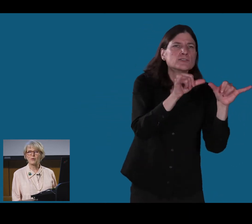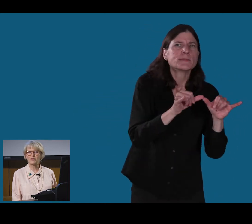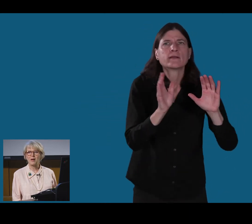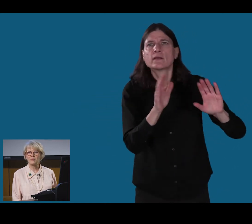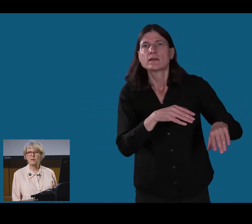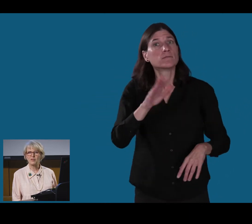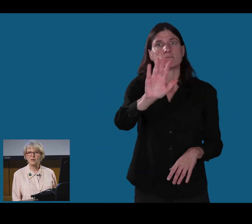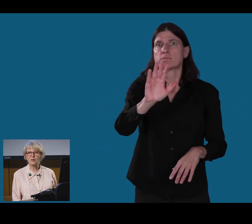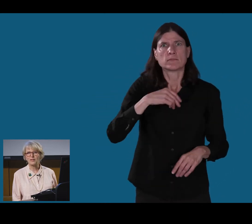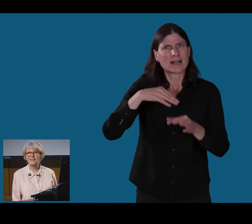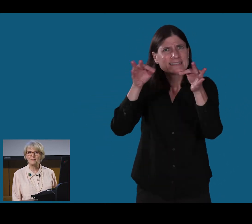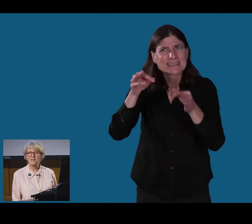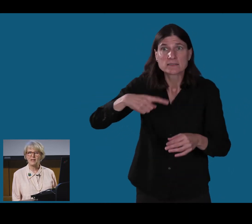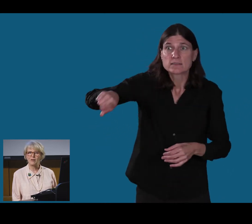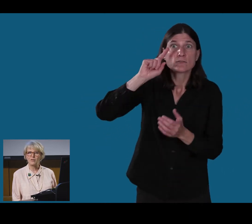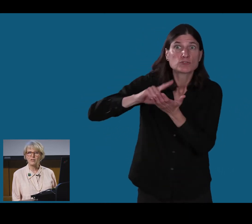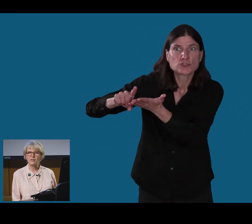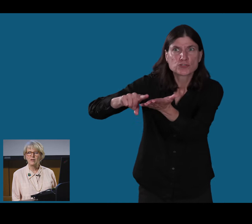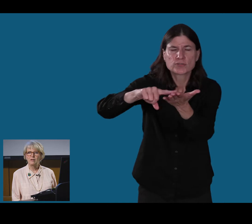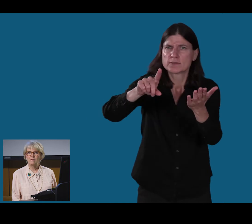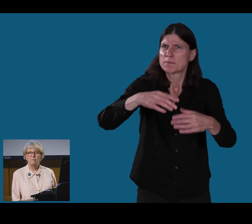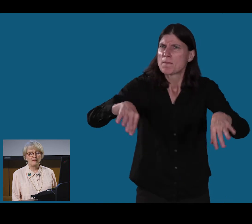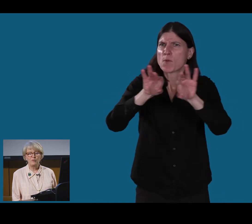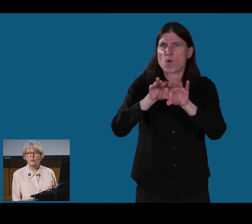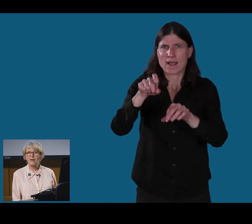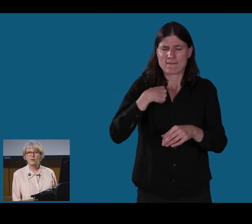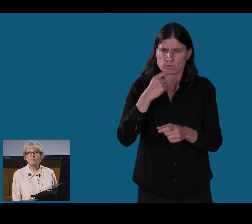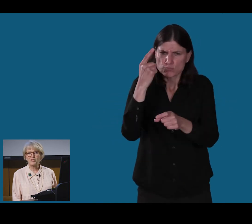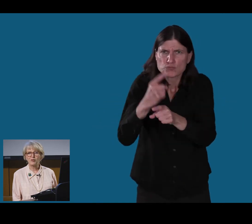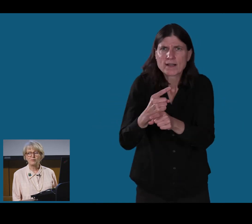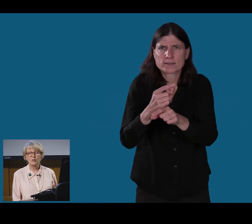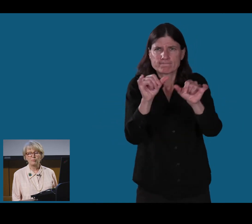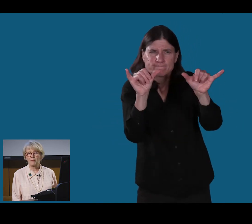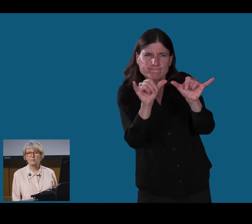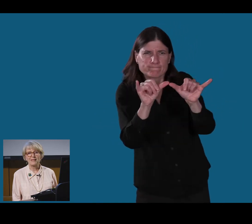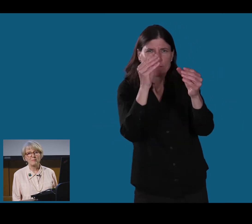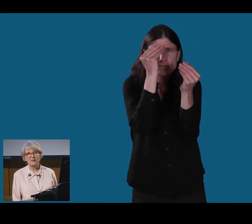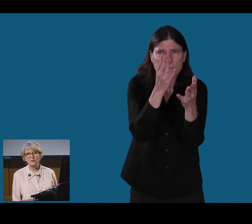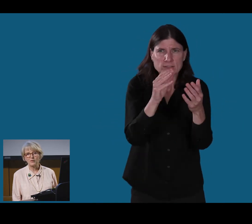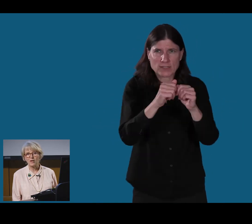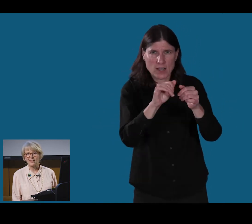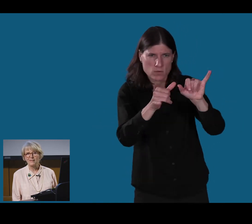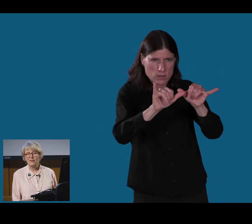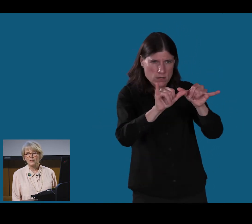all the time, especially early investigators, is if you don't have a good measure you probably can't mount a good study.